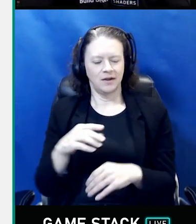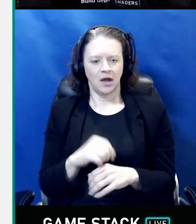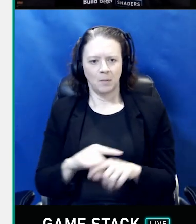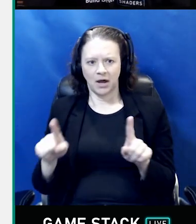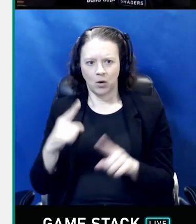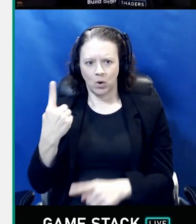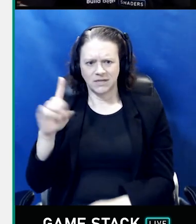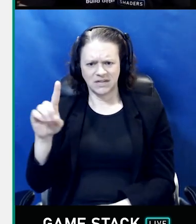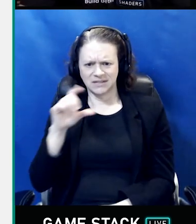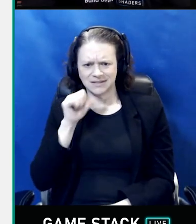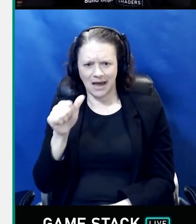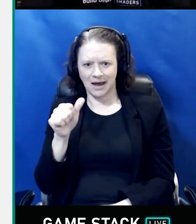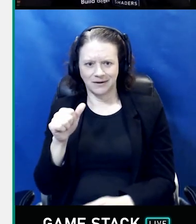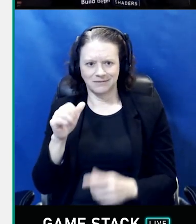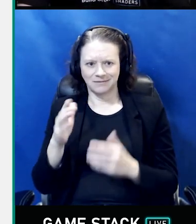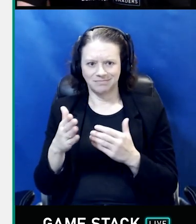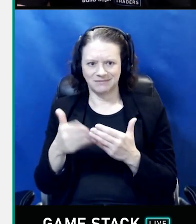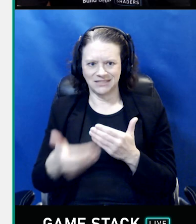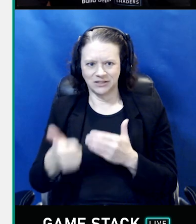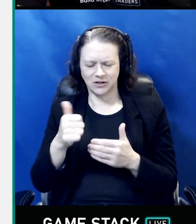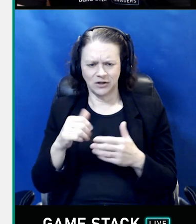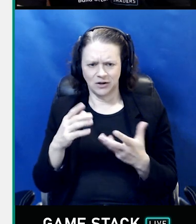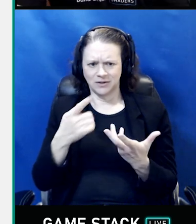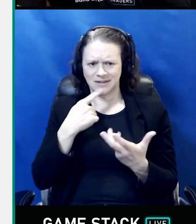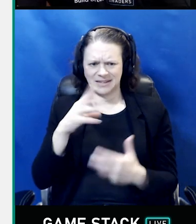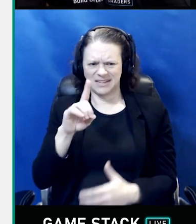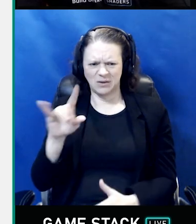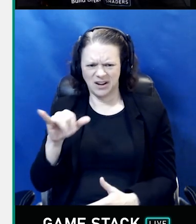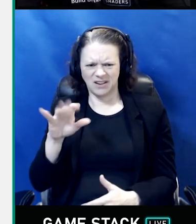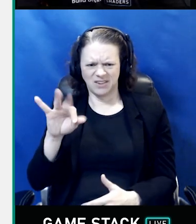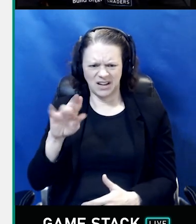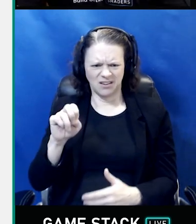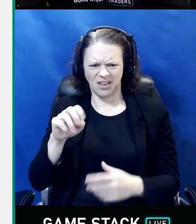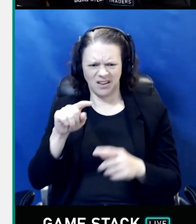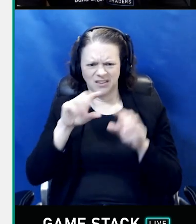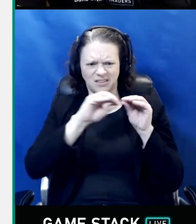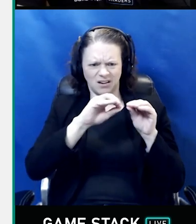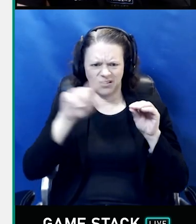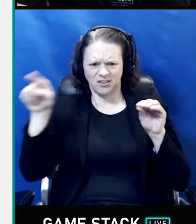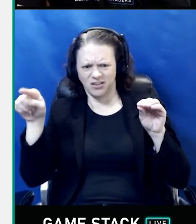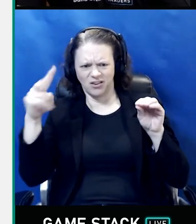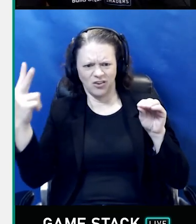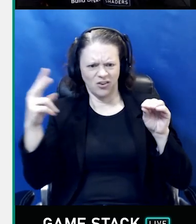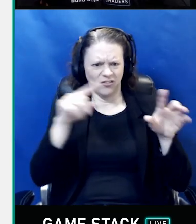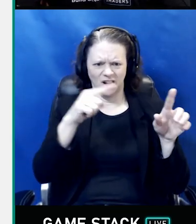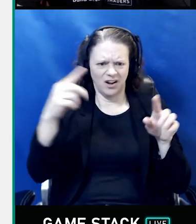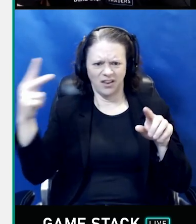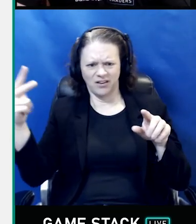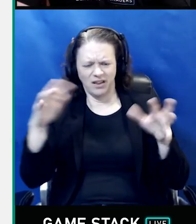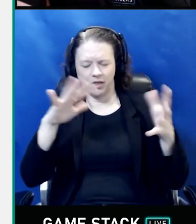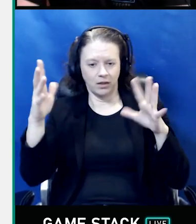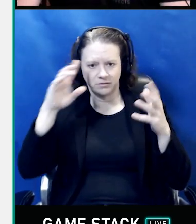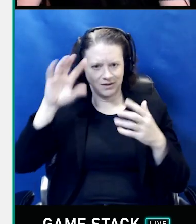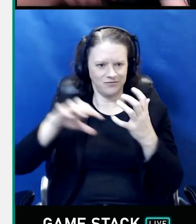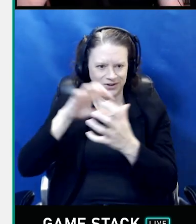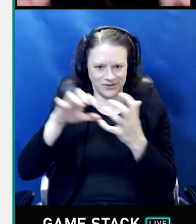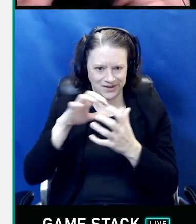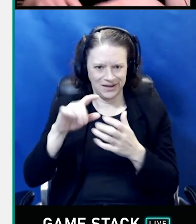to one and two to three and you think, "Well, why not one to two?" And then finally in the Y case, this is where it gets really confusing because we're skipping